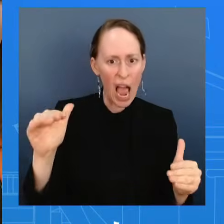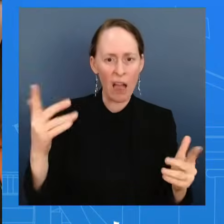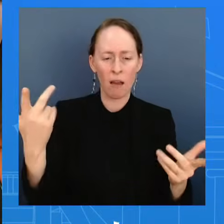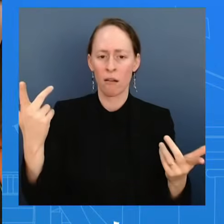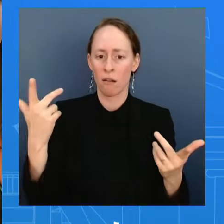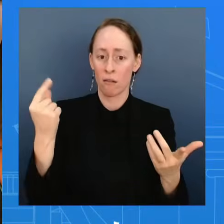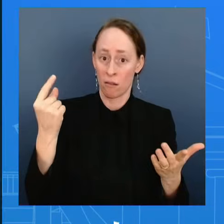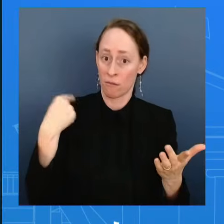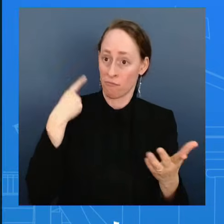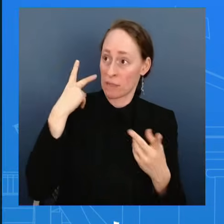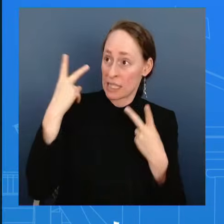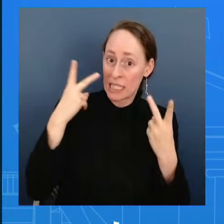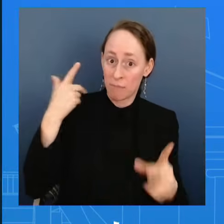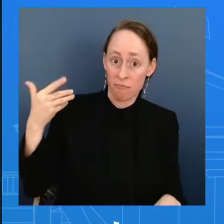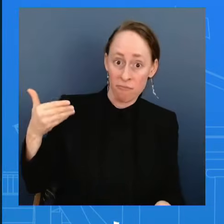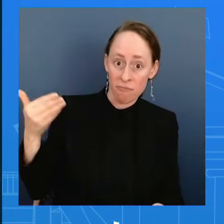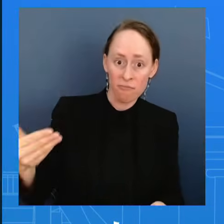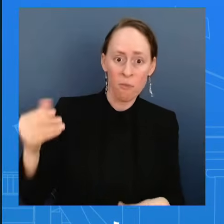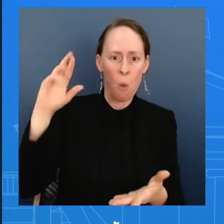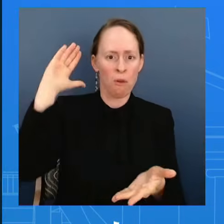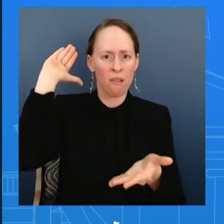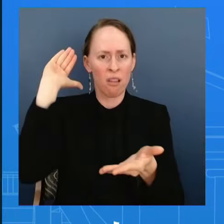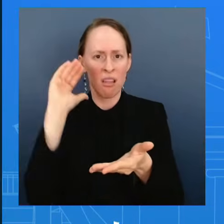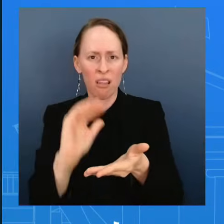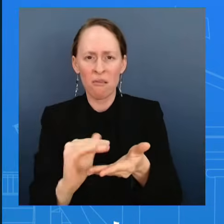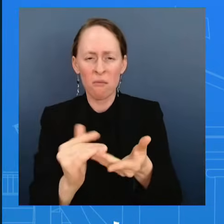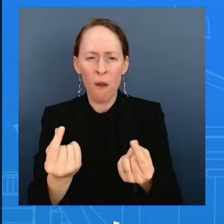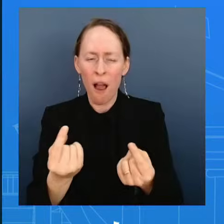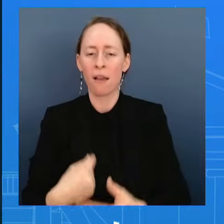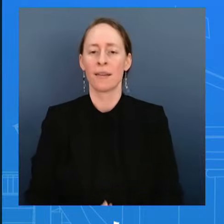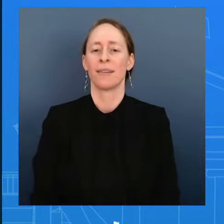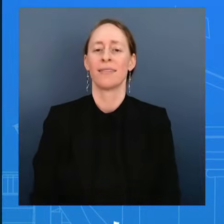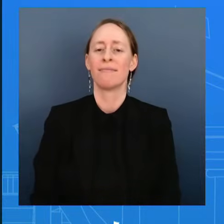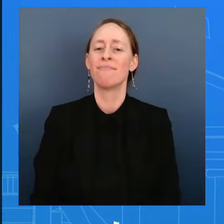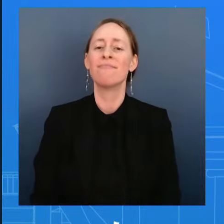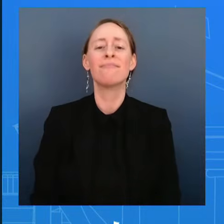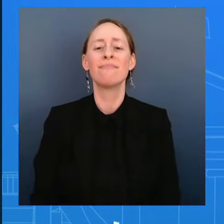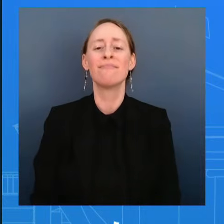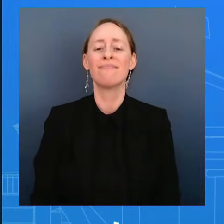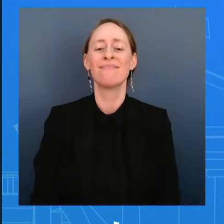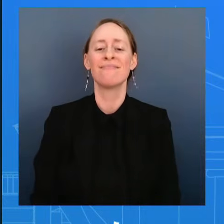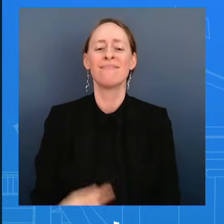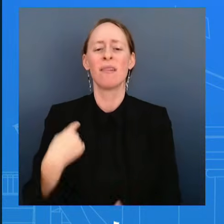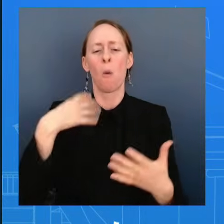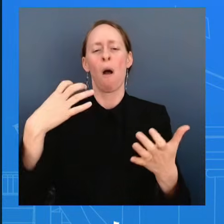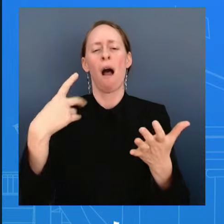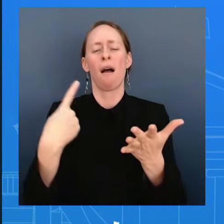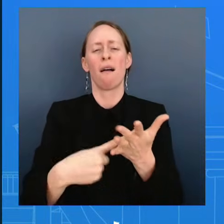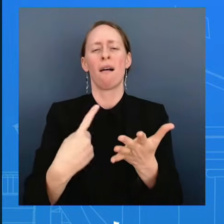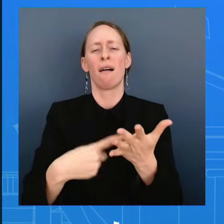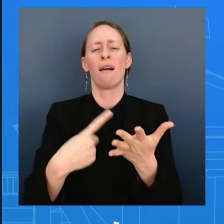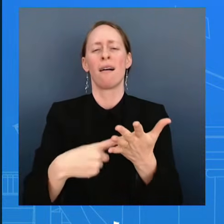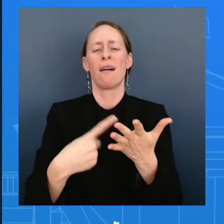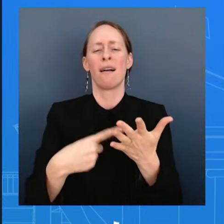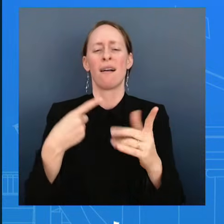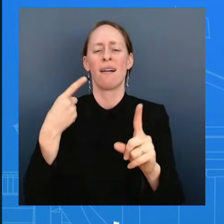Ms. Jean-Pierre: Oh, that's for her team to speak to. I -- I can't speak to that from here. Go ahead. The Press: Thanks, Karine. Just wanted to see --